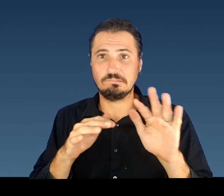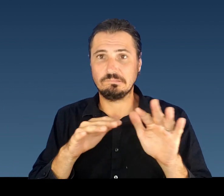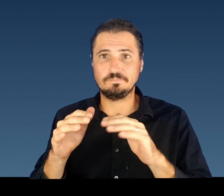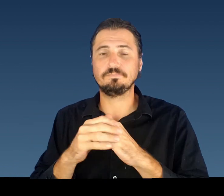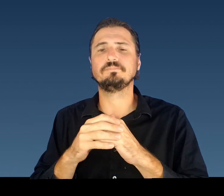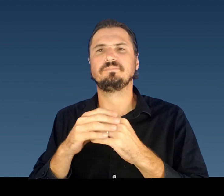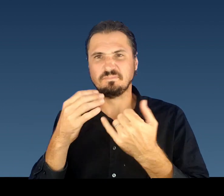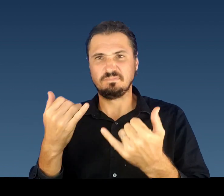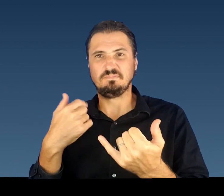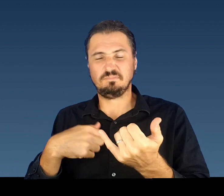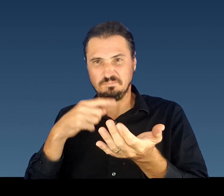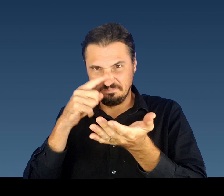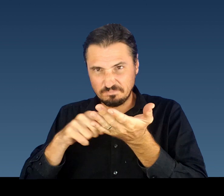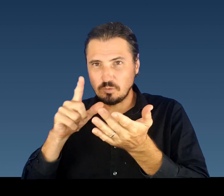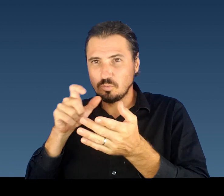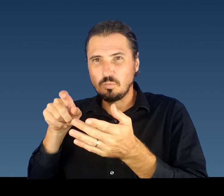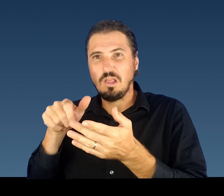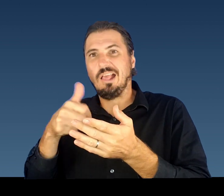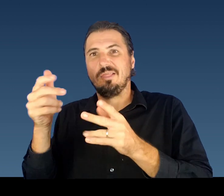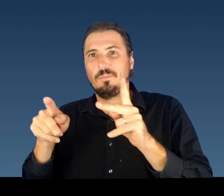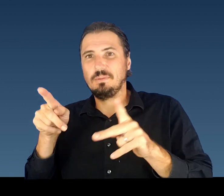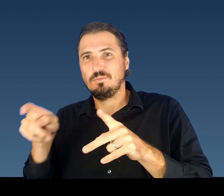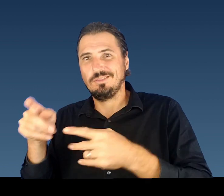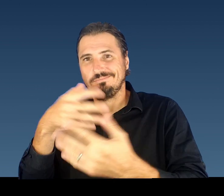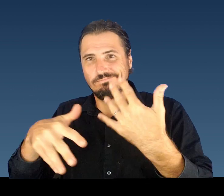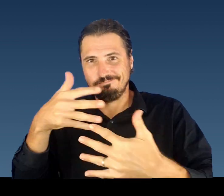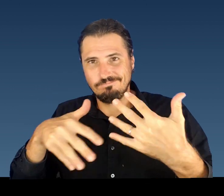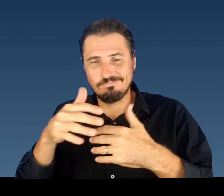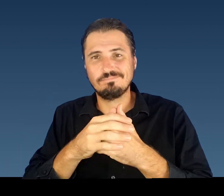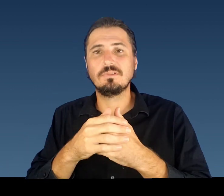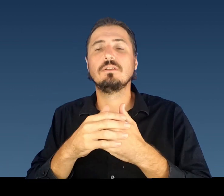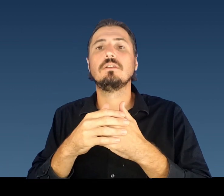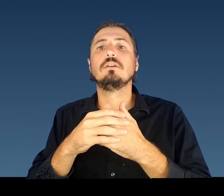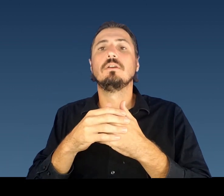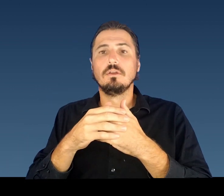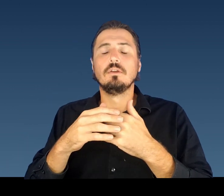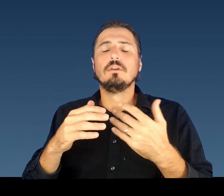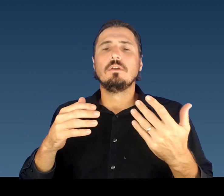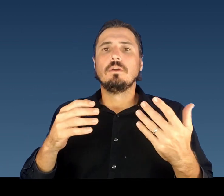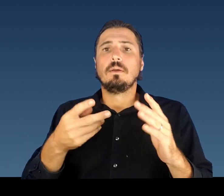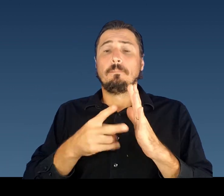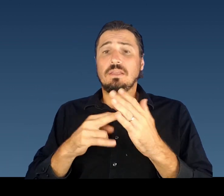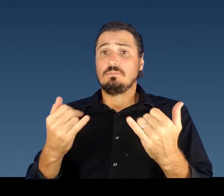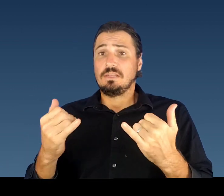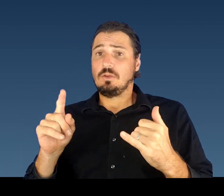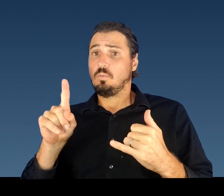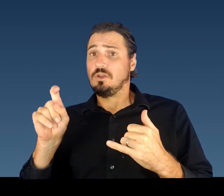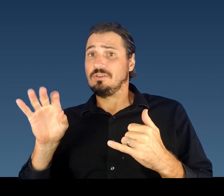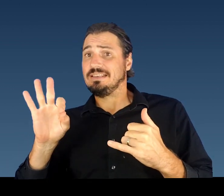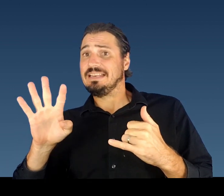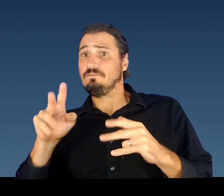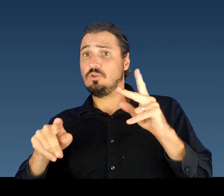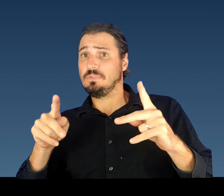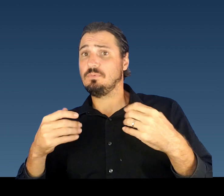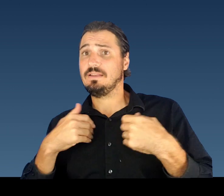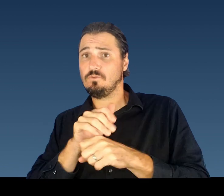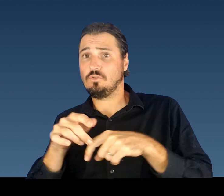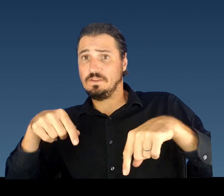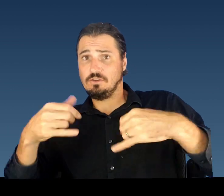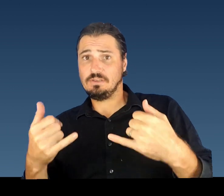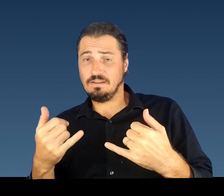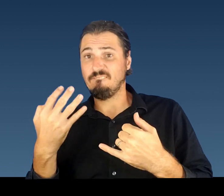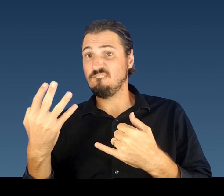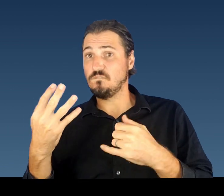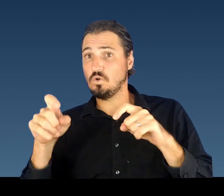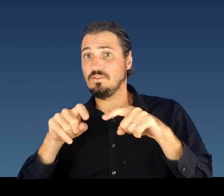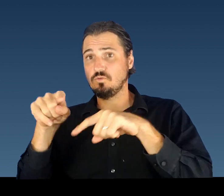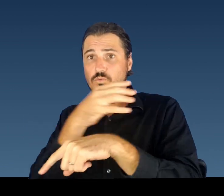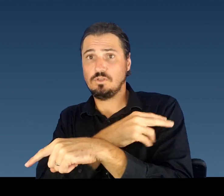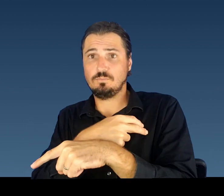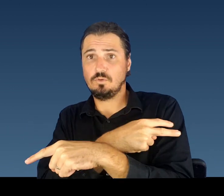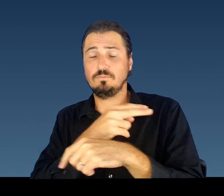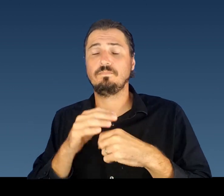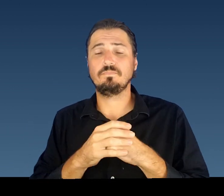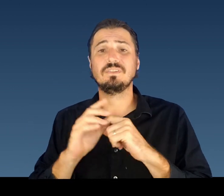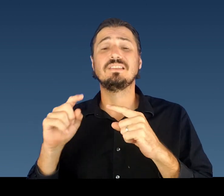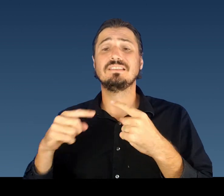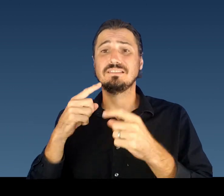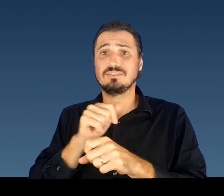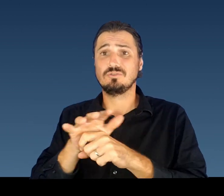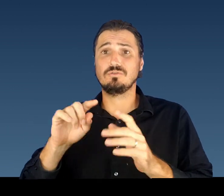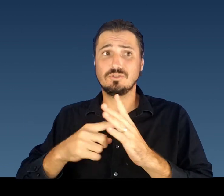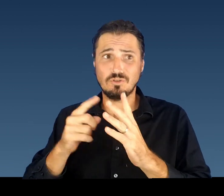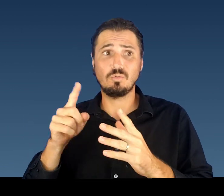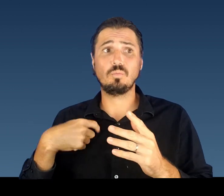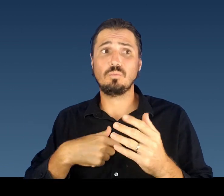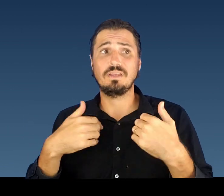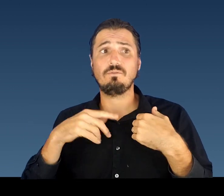Since our last video update, the Kauai District Health Office confirmed 15 new cases of COVID-19 on Tuesday, and 43 on Wednesday. Seven of those cases are children. 17 of those cases were